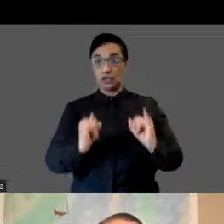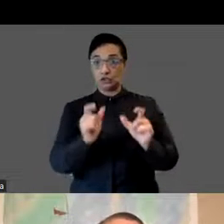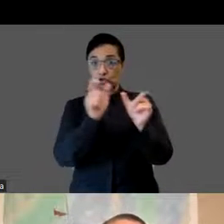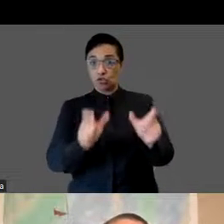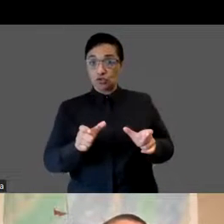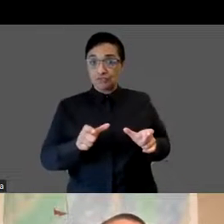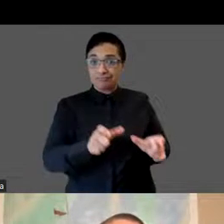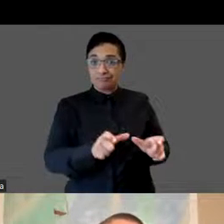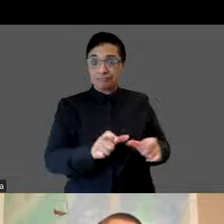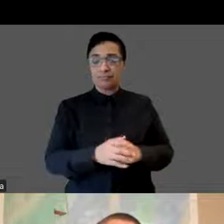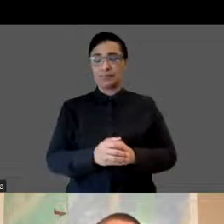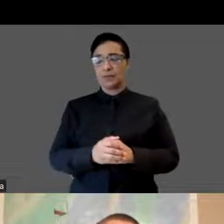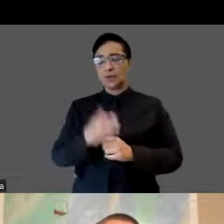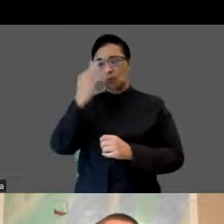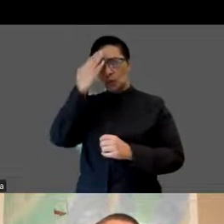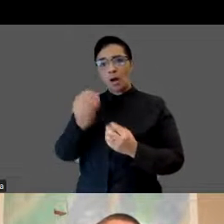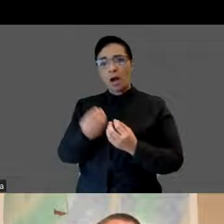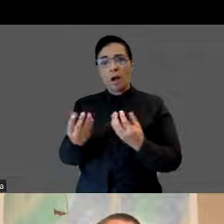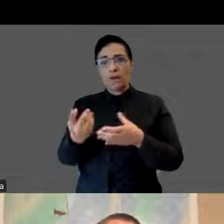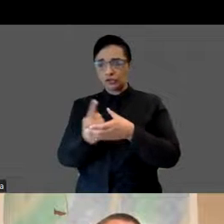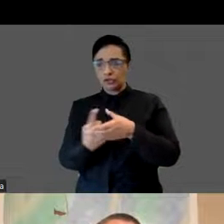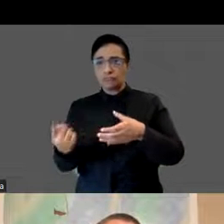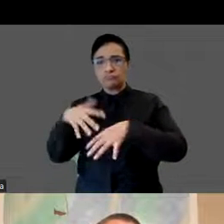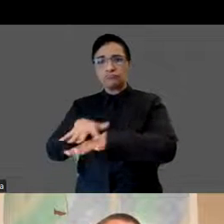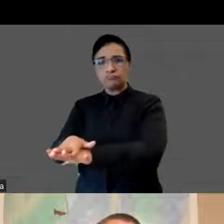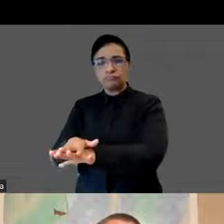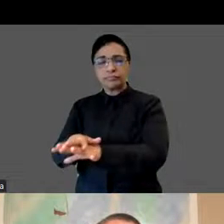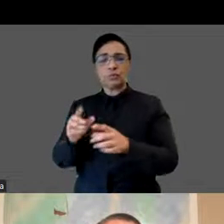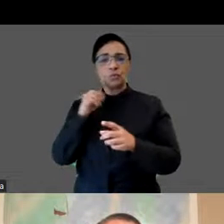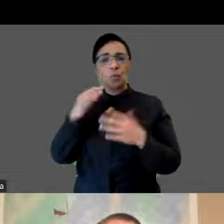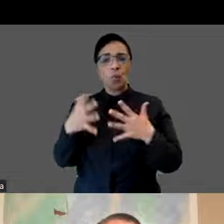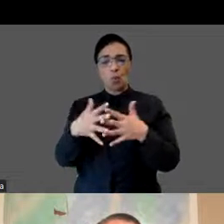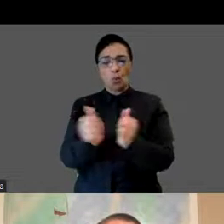and mainstream medication or other people in sheltered workshops, for example,.